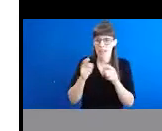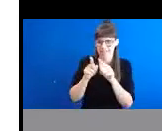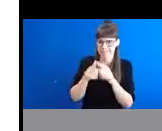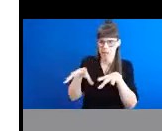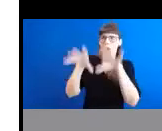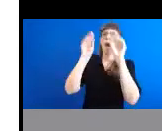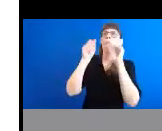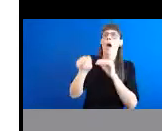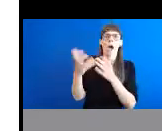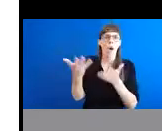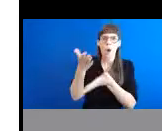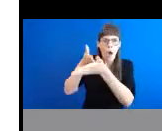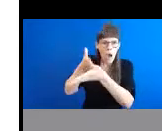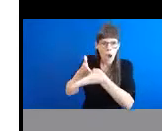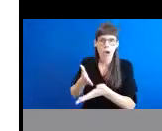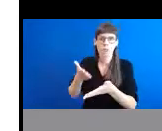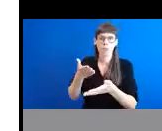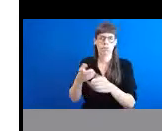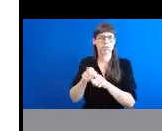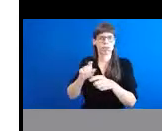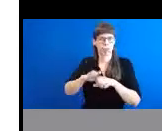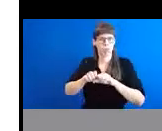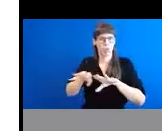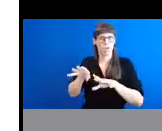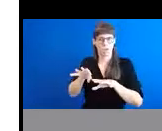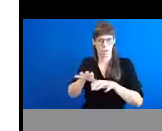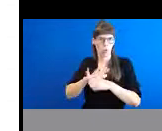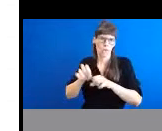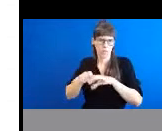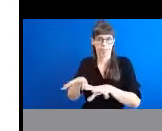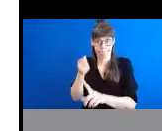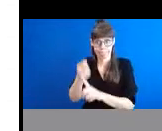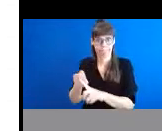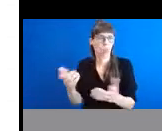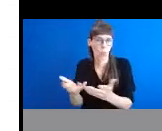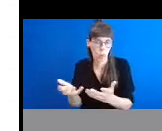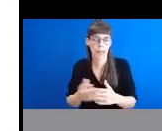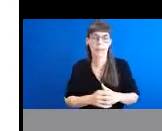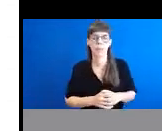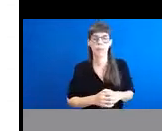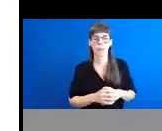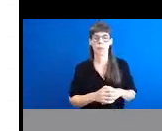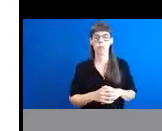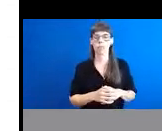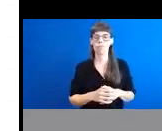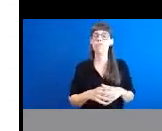Inclusive needs assessment processes are essential to understanding the impacts of the COVID-19 on persons with disabilities